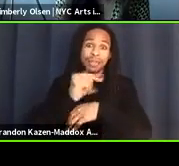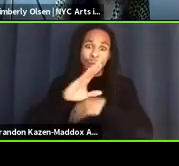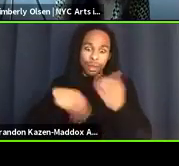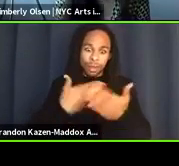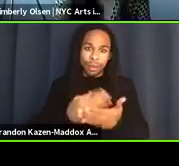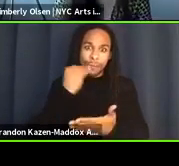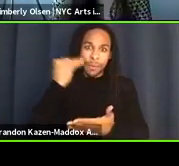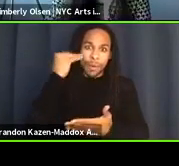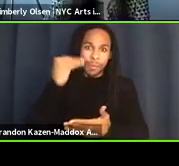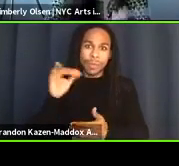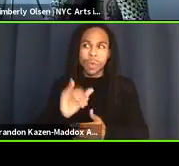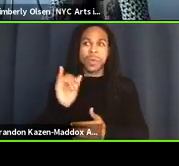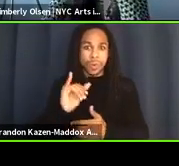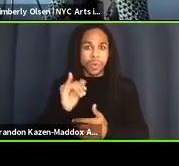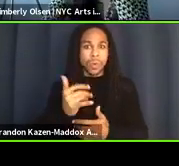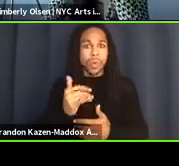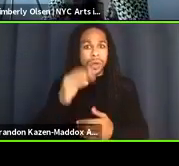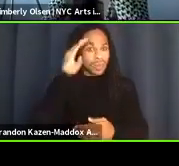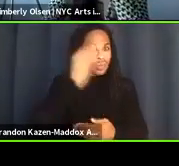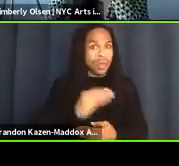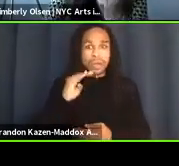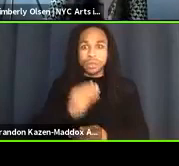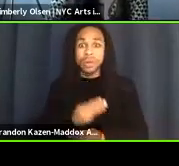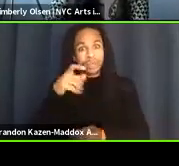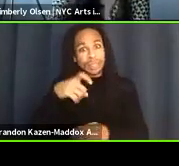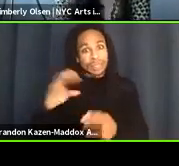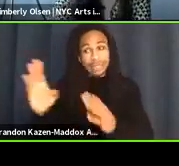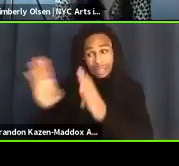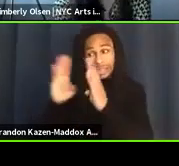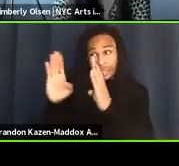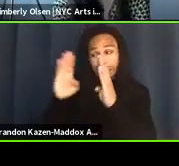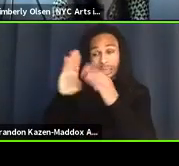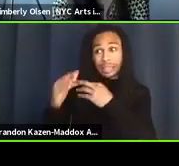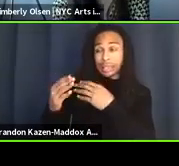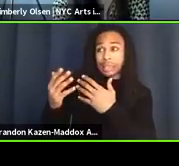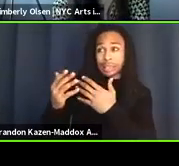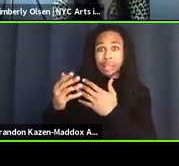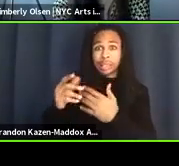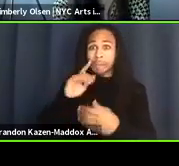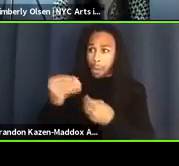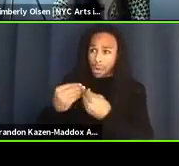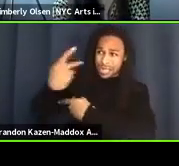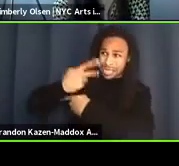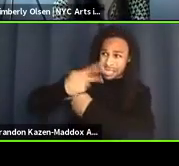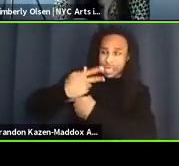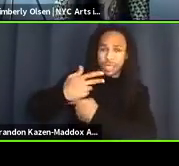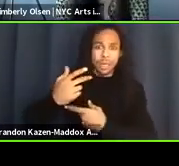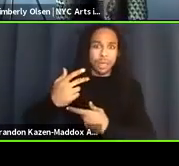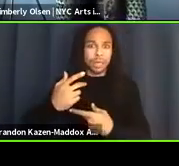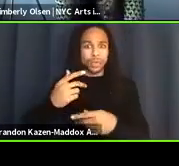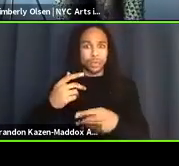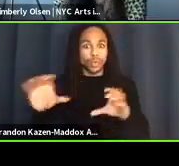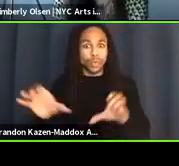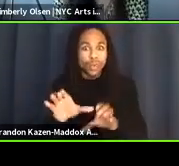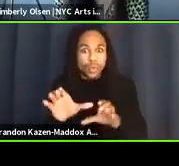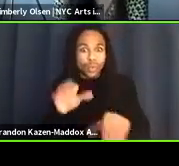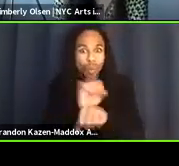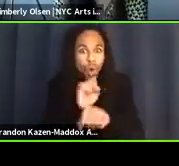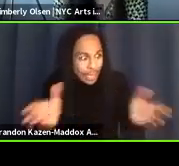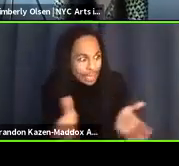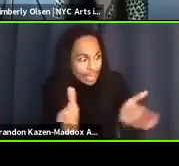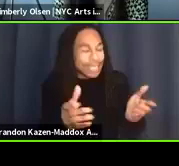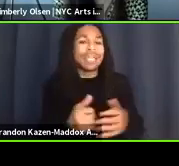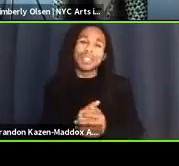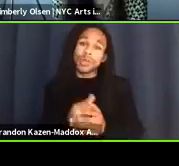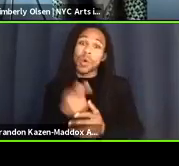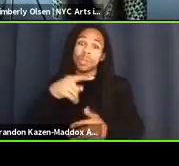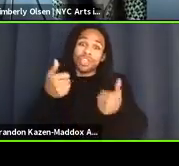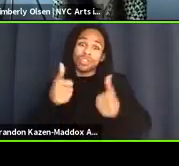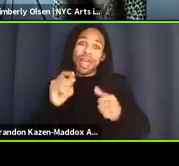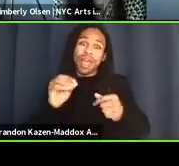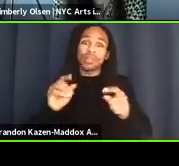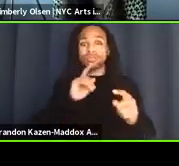a way that allow for maximum independence, so there is little involvement from the parent